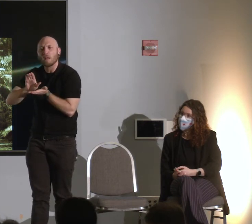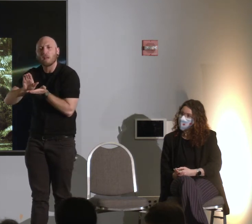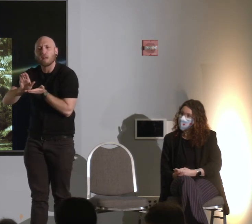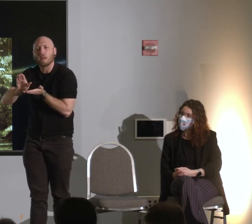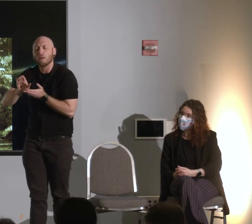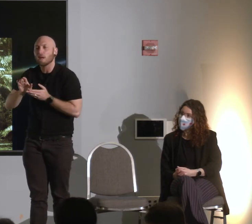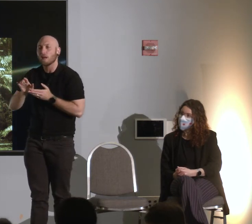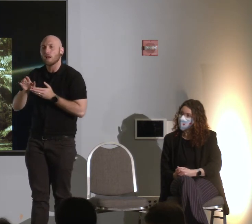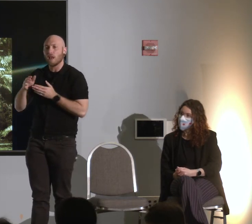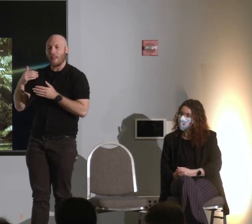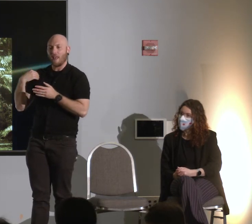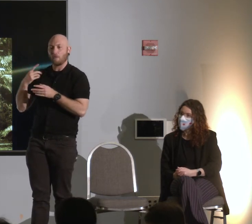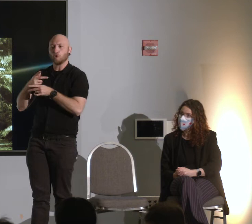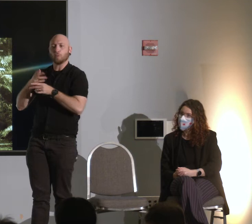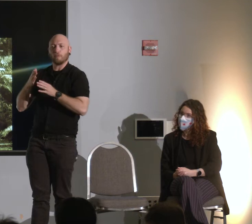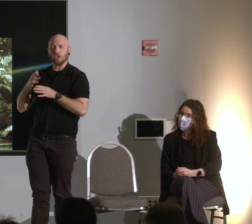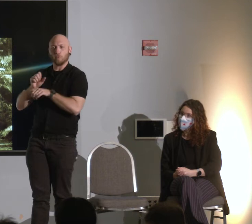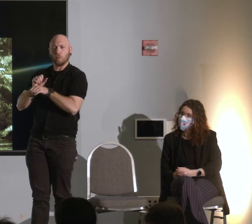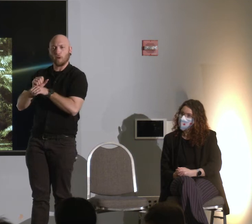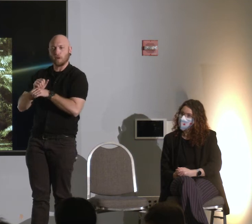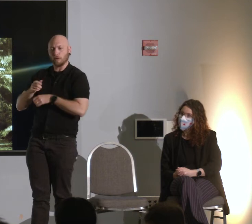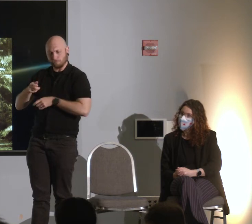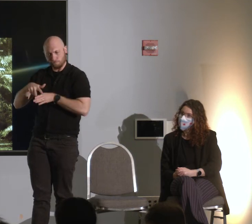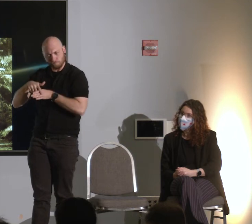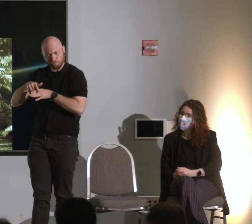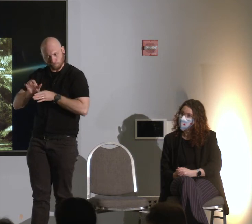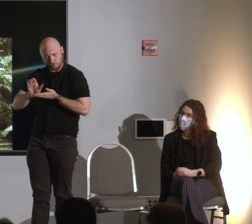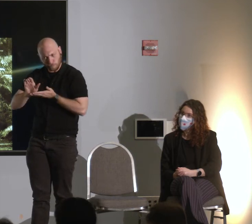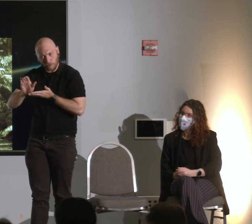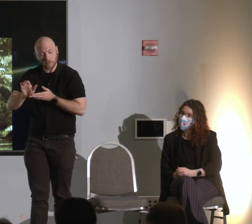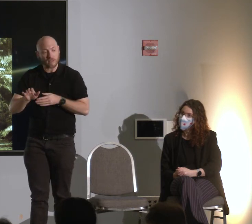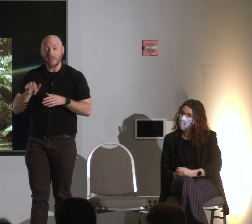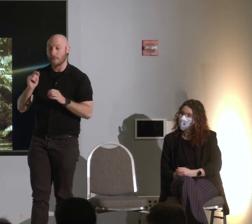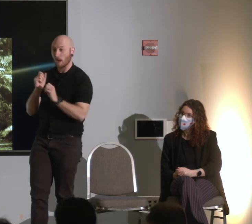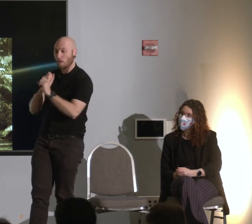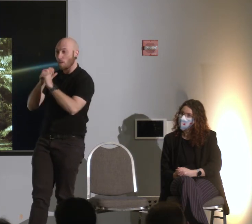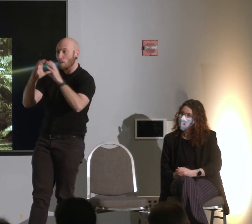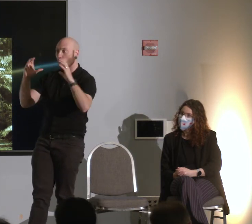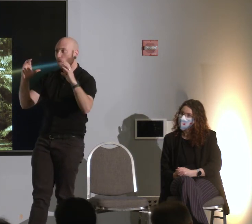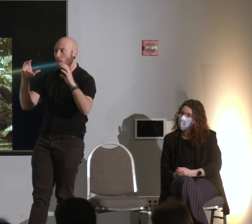a process supervised by a town official on horseback. The tableau before him set his resolve.